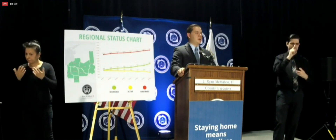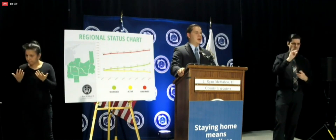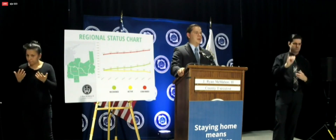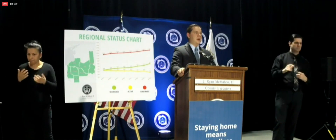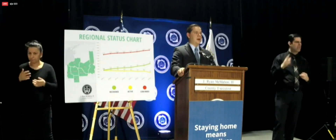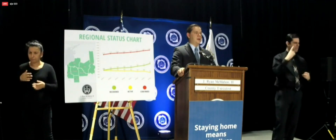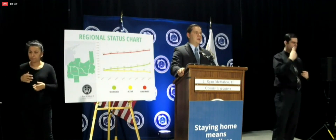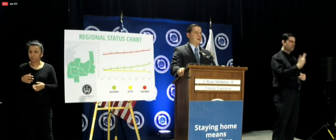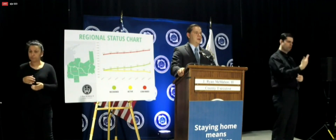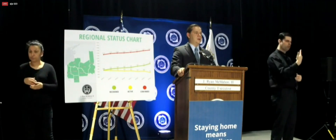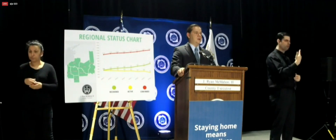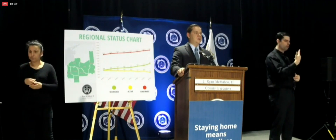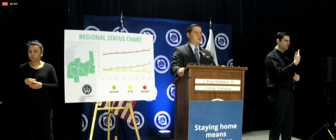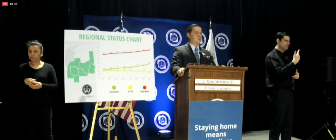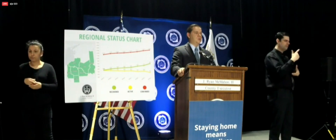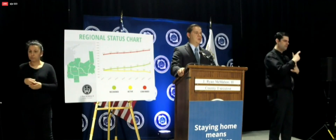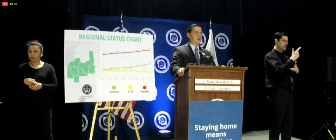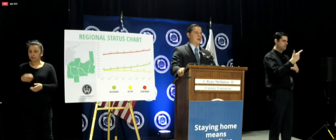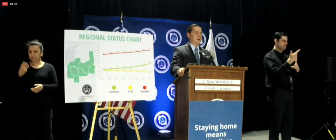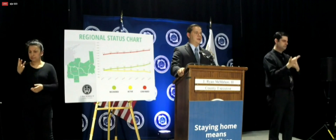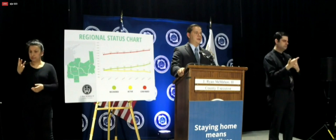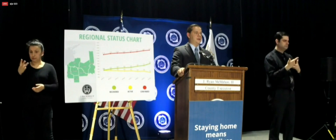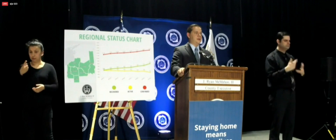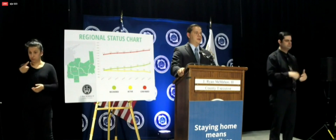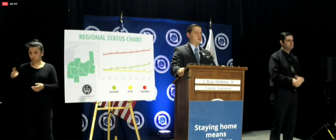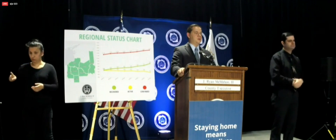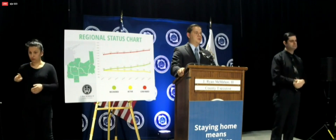I THINK YOU'RE LOOKING AT PROBABLY A THREE-PHASED